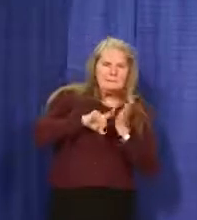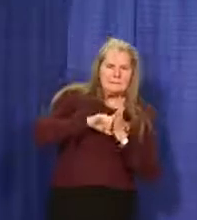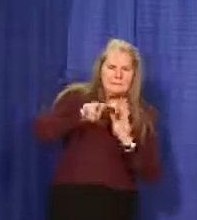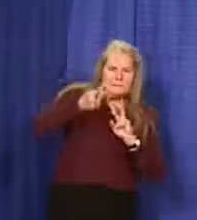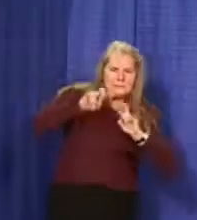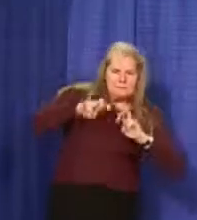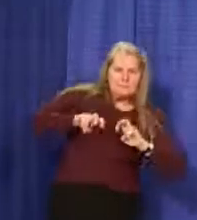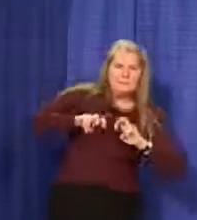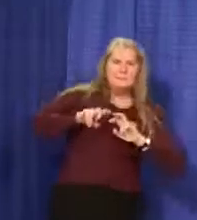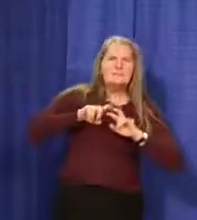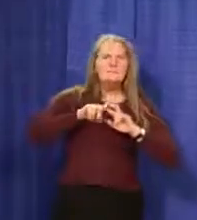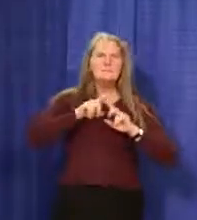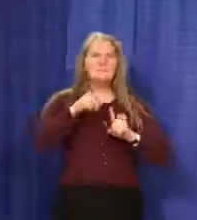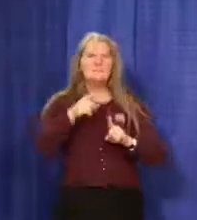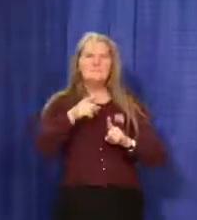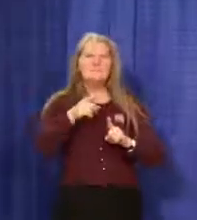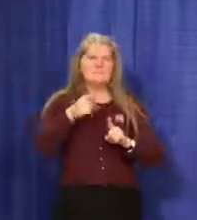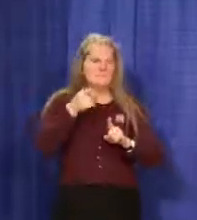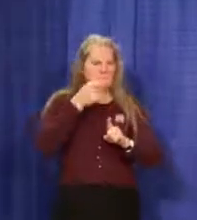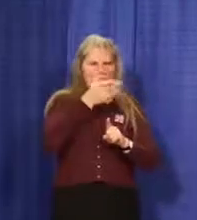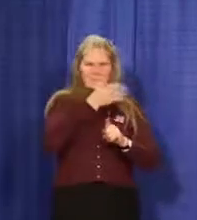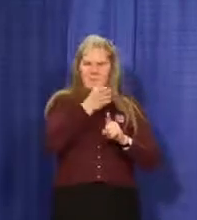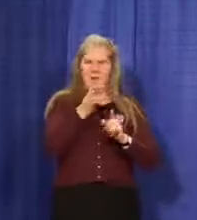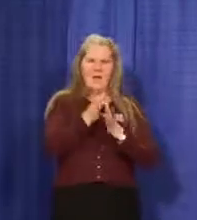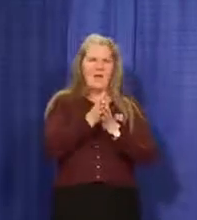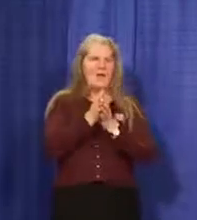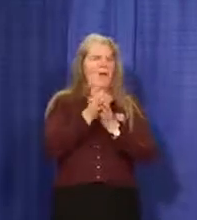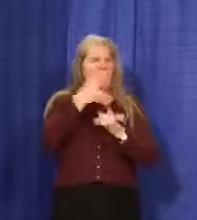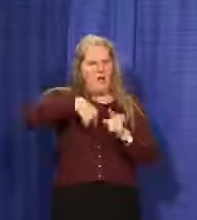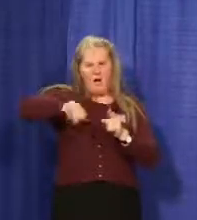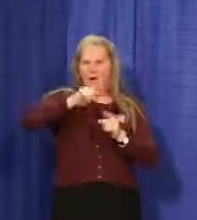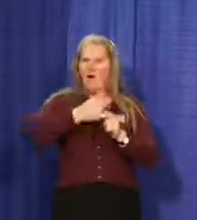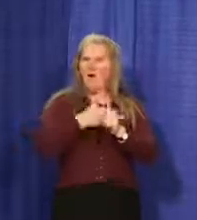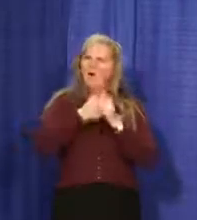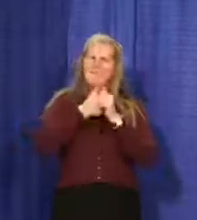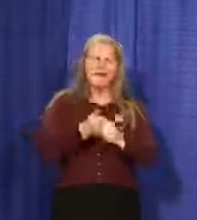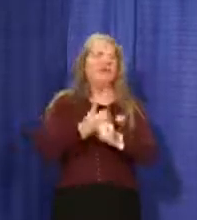So part of it is always observing these public health measures.